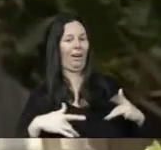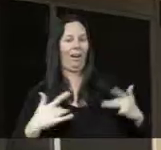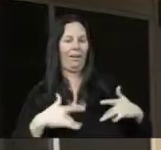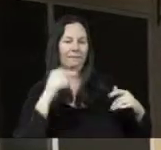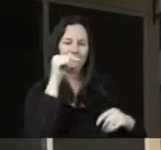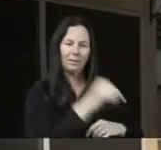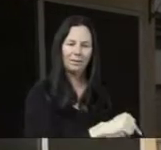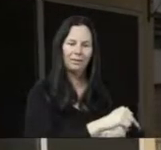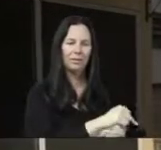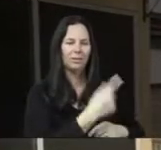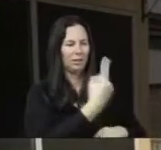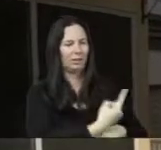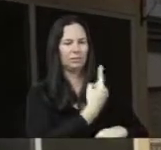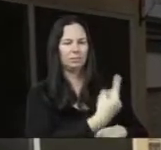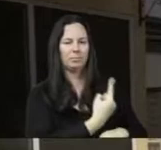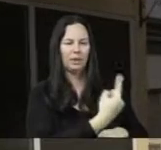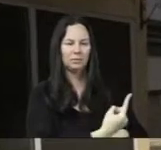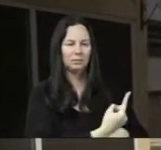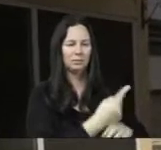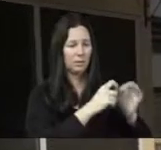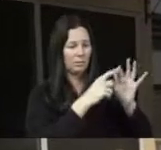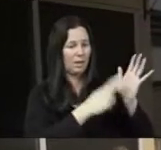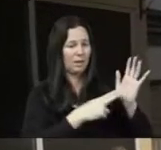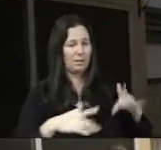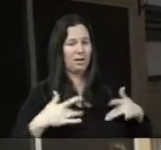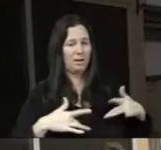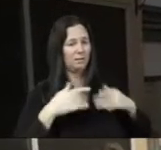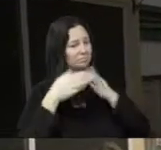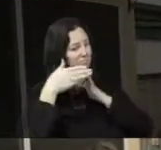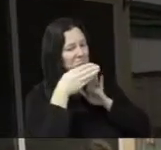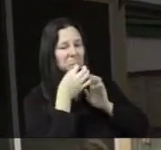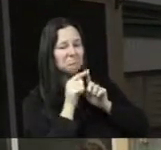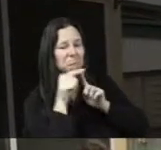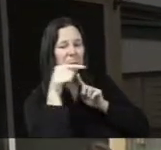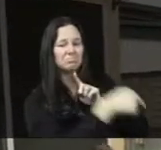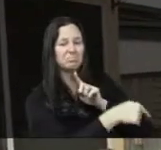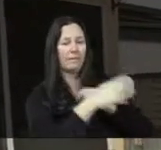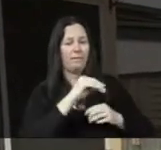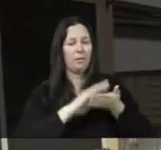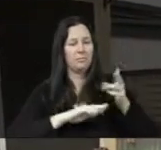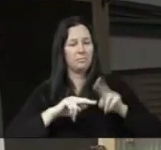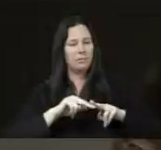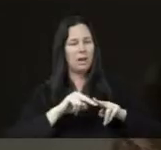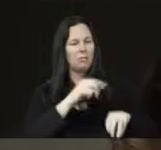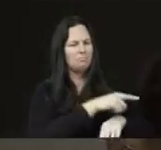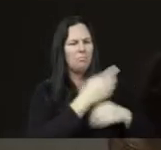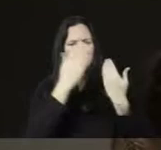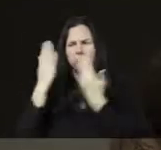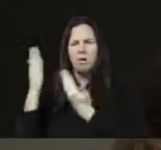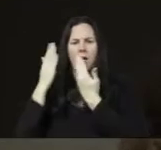Ben lives just down the street from his parents and relies on them for meals, support and friendship. I love my dad.